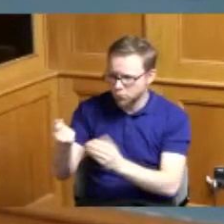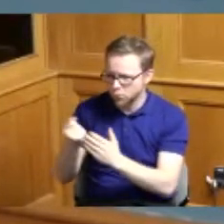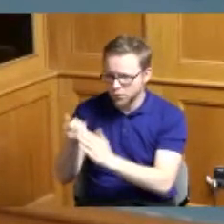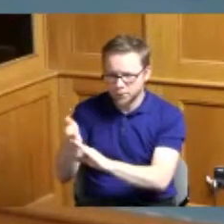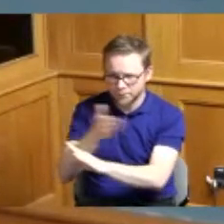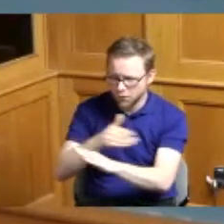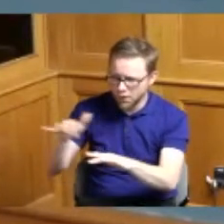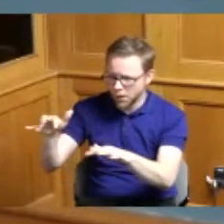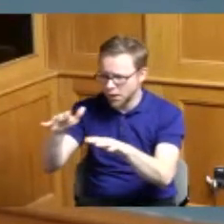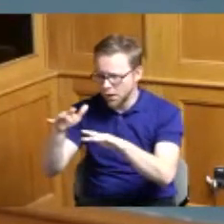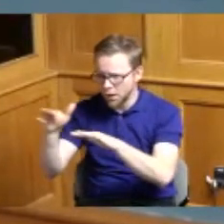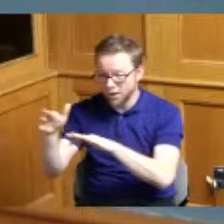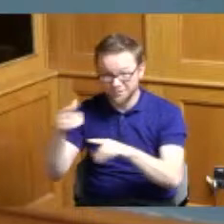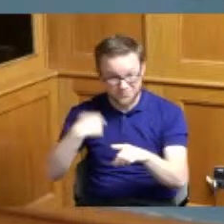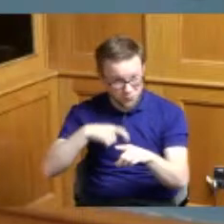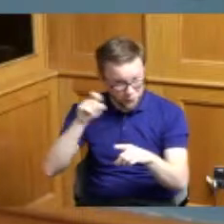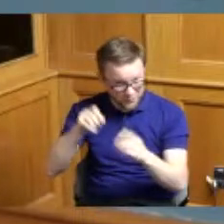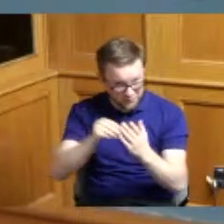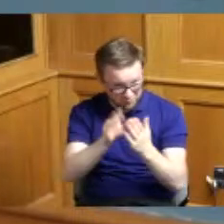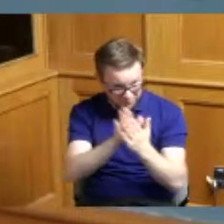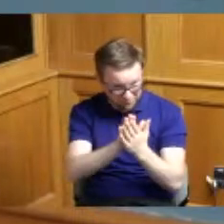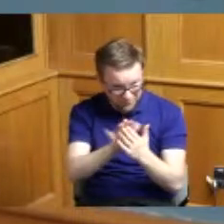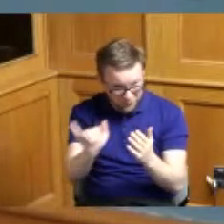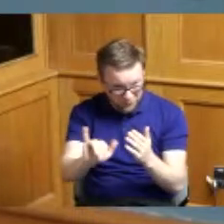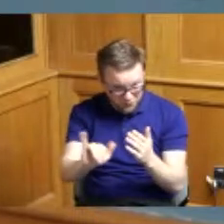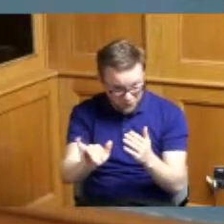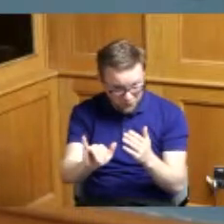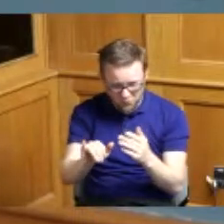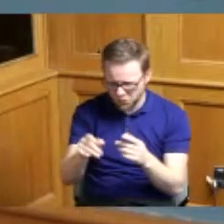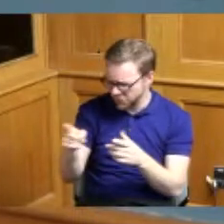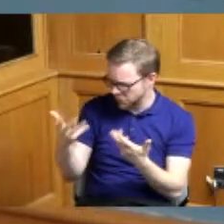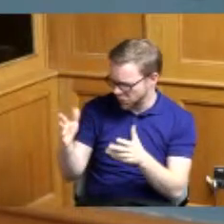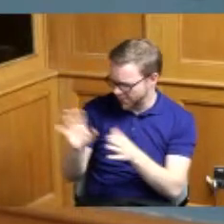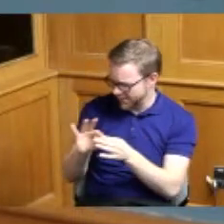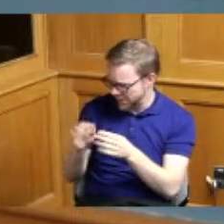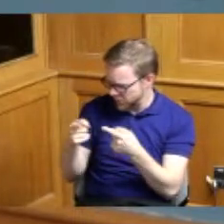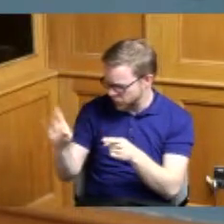maybe need to put that down I don't know if you've brought that up in your conversation yeah so uh